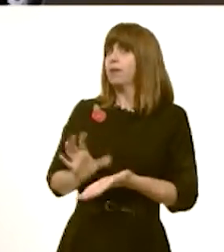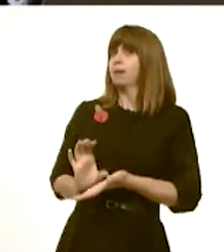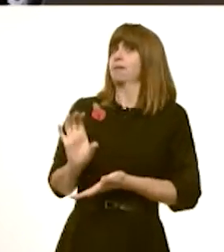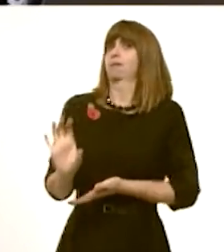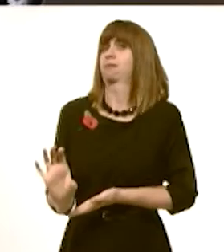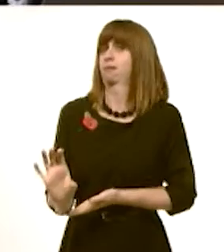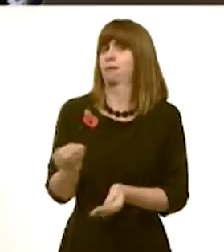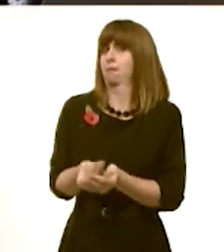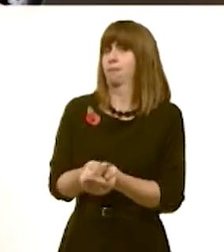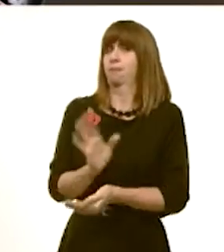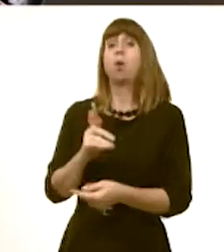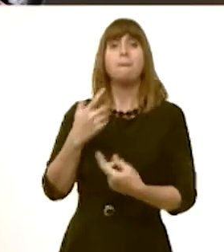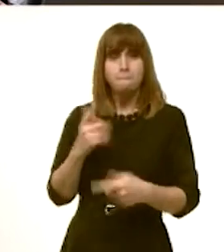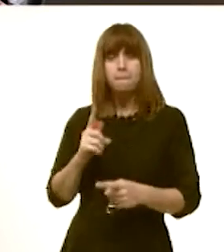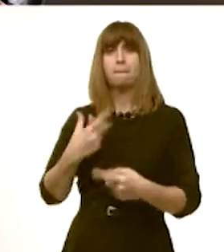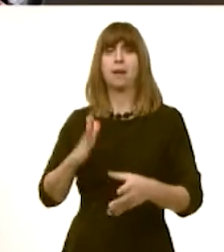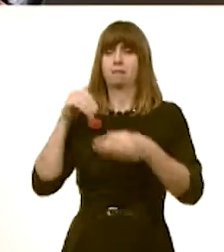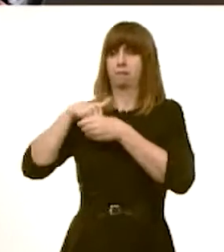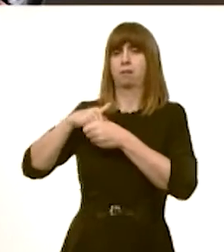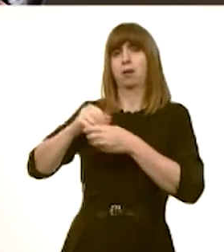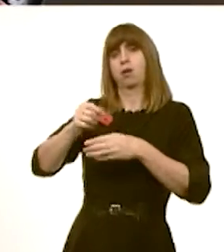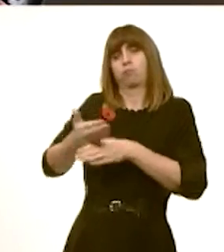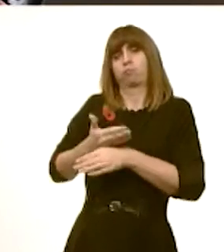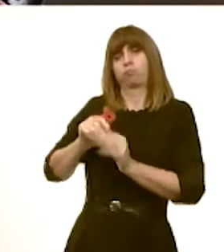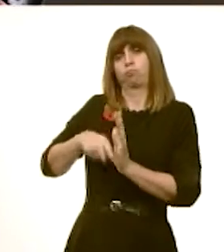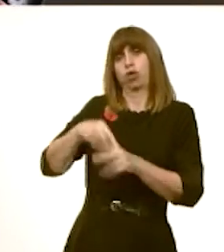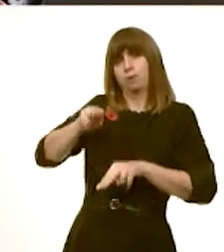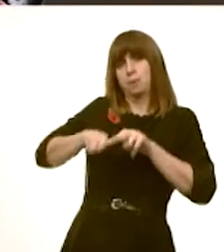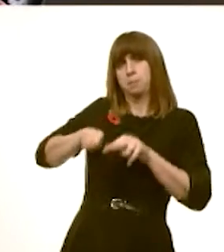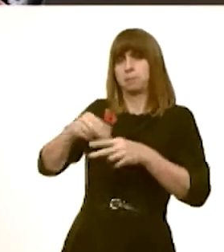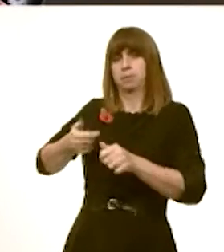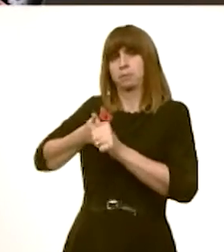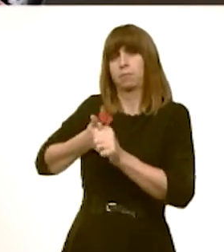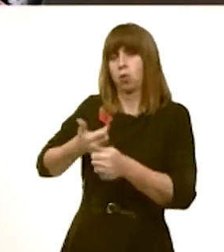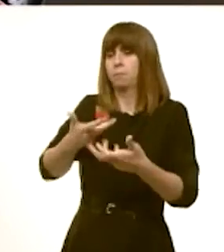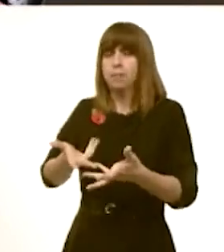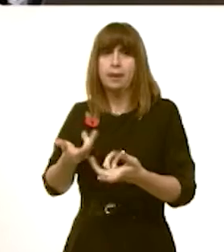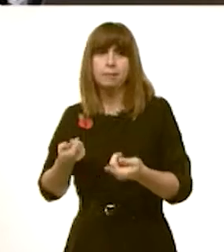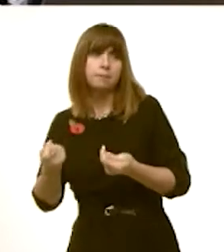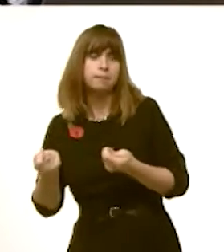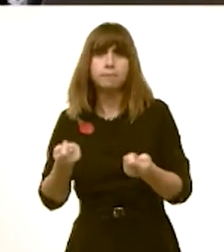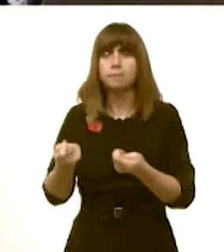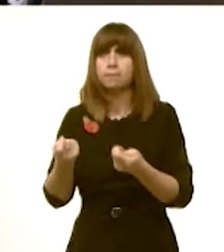involved in site assembly and pre-project assessment support, and facilitation through support delivered through Newport Unlimited.